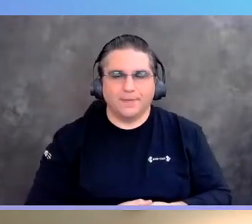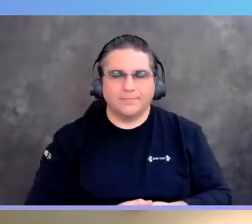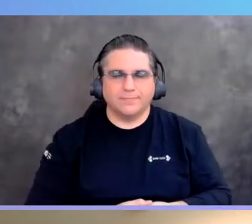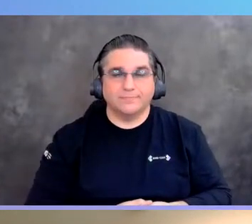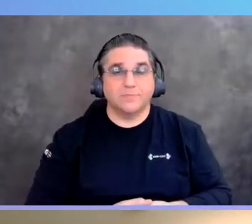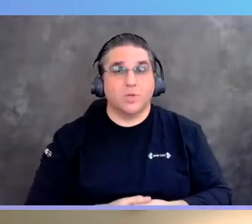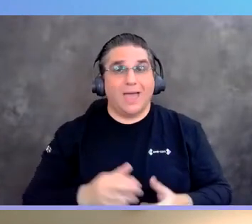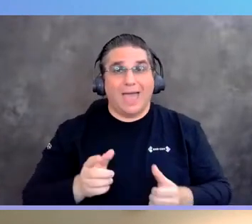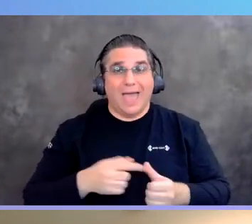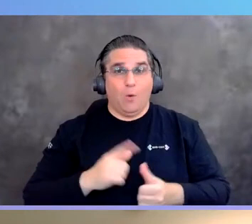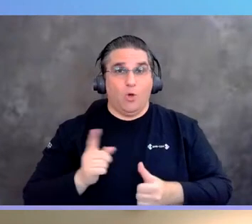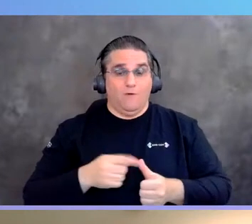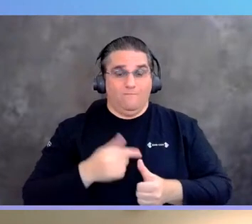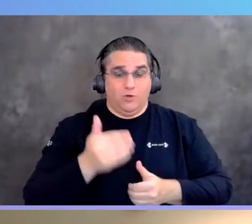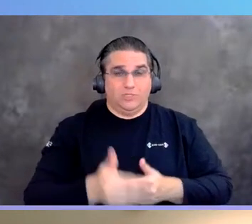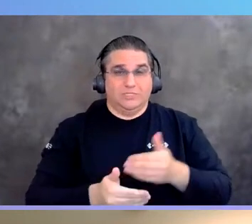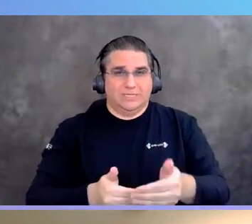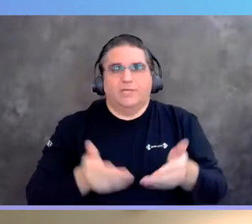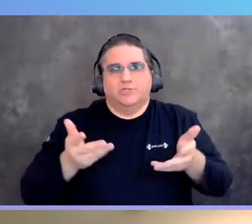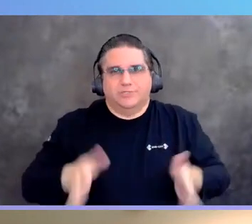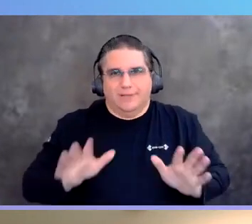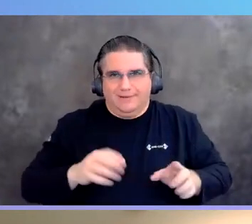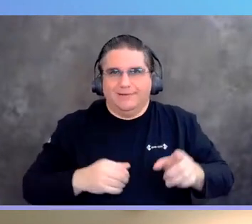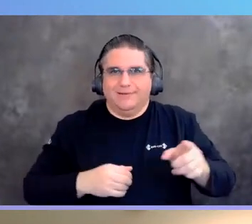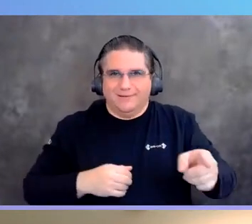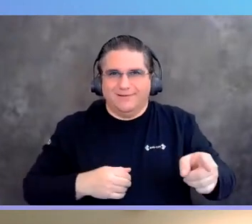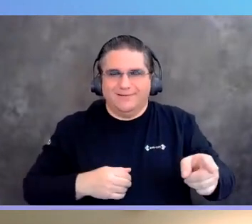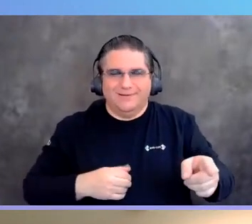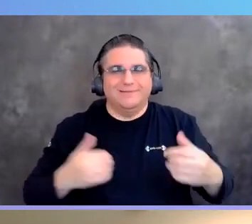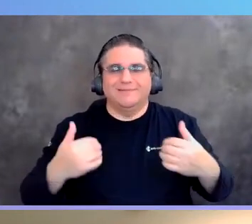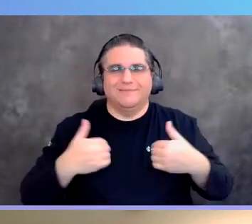of the of the research. We conducted six in-depth